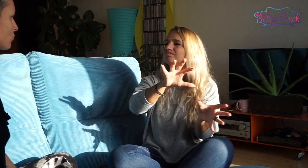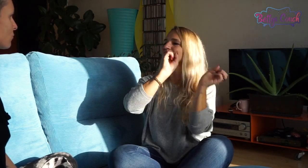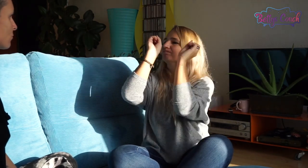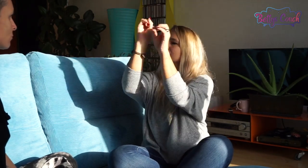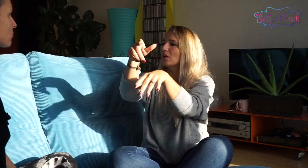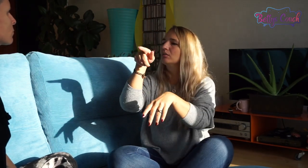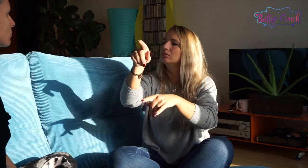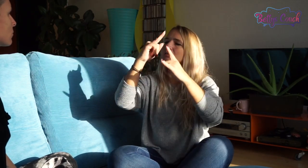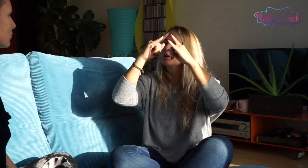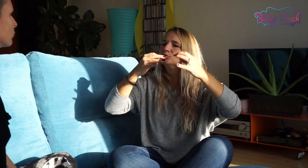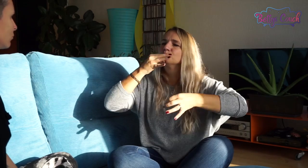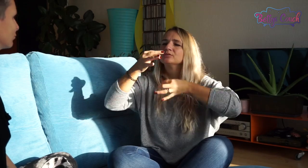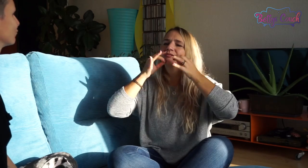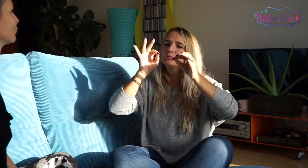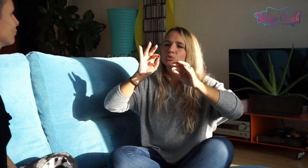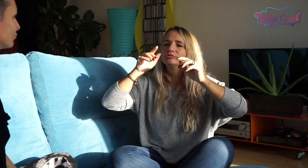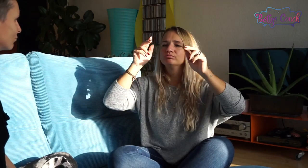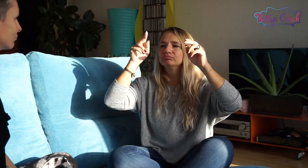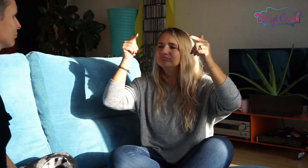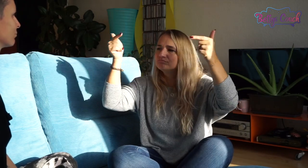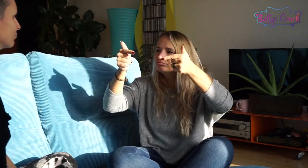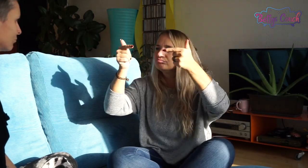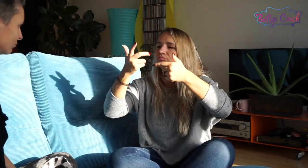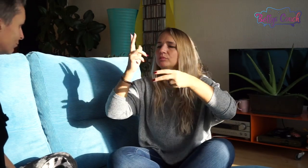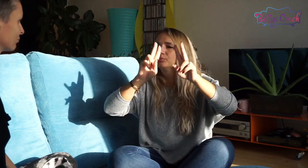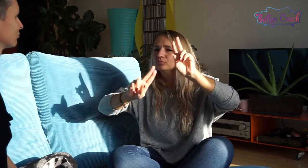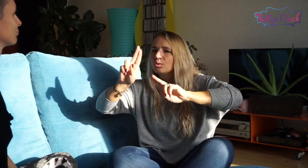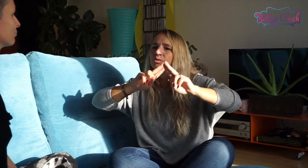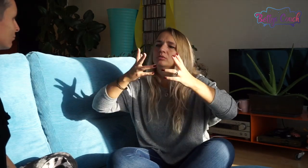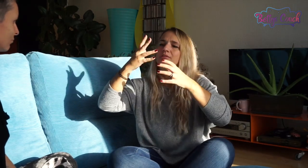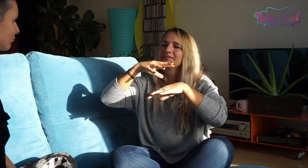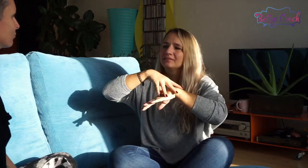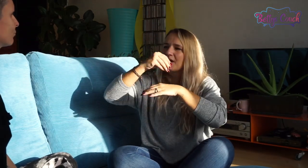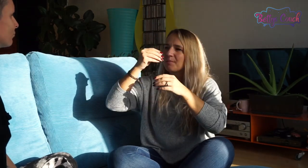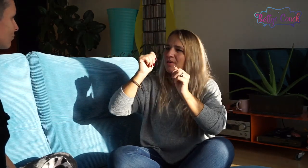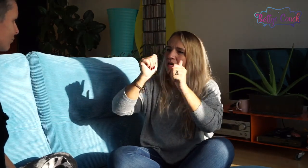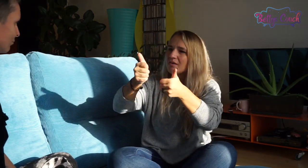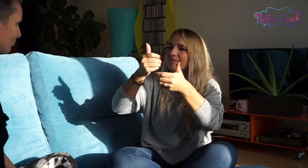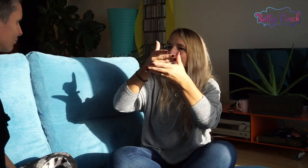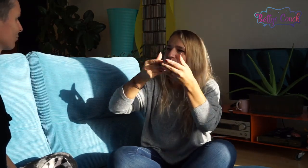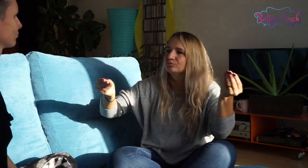are housed in this facility. They take care of them there and received special therapy.